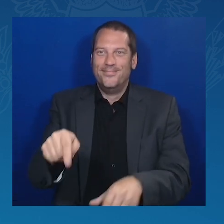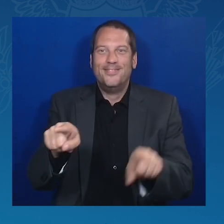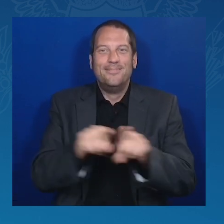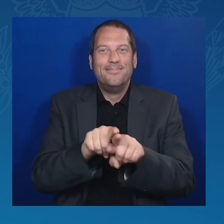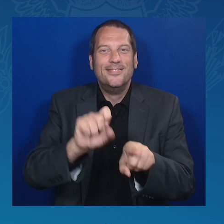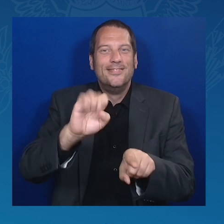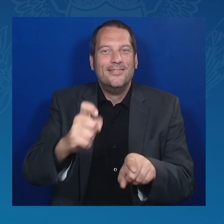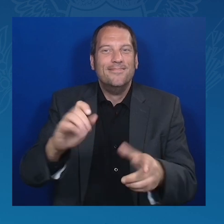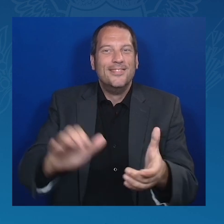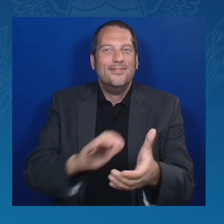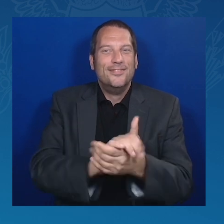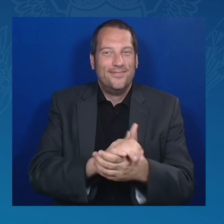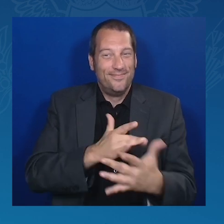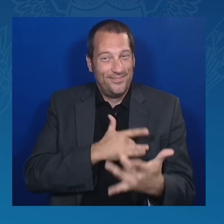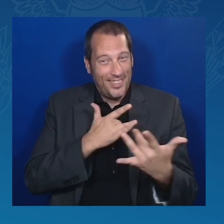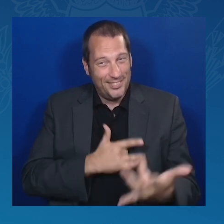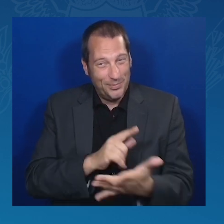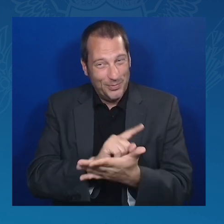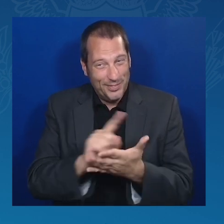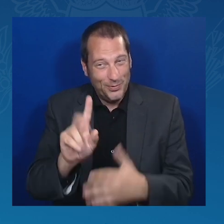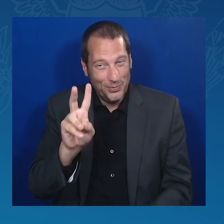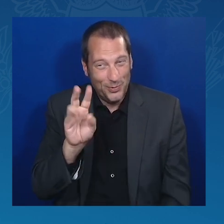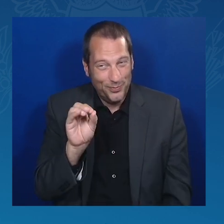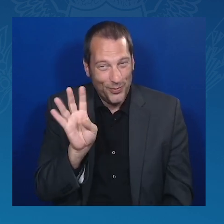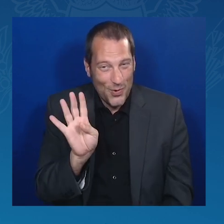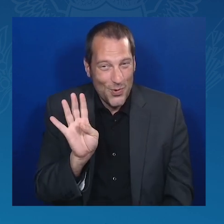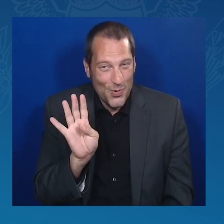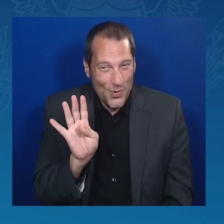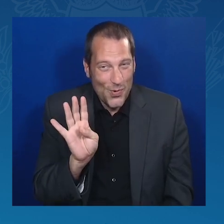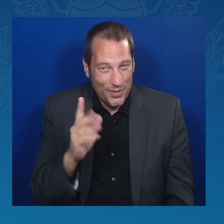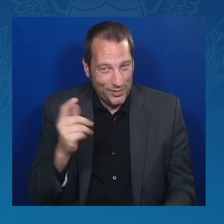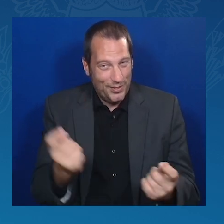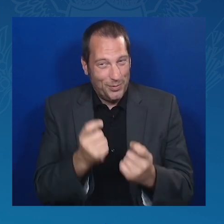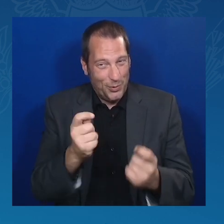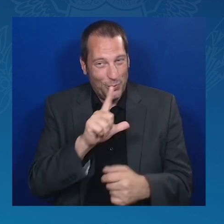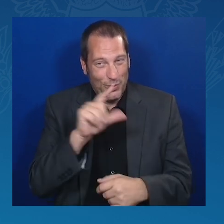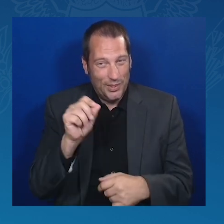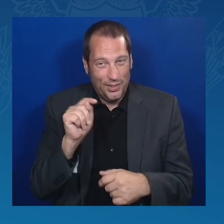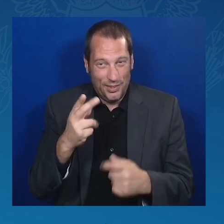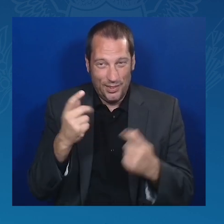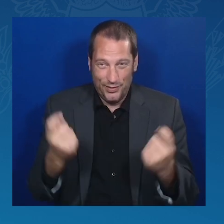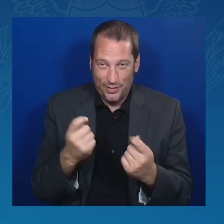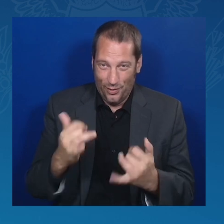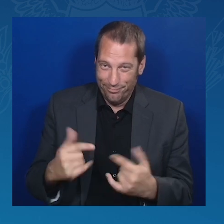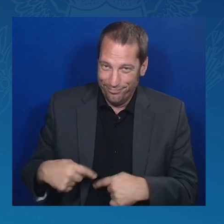who are in their 20s who are afraid to put up a photograph of themselves